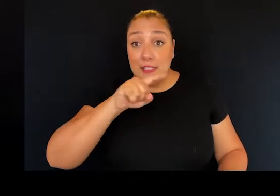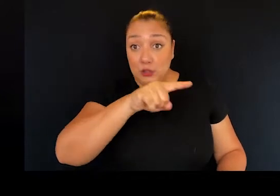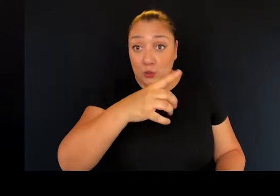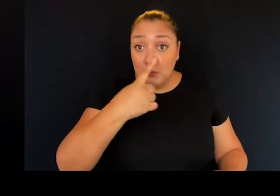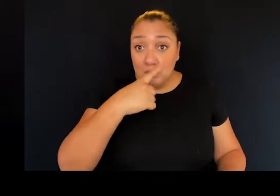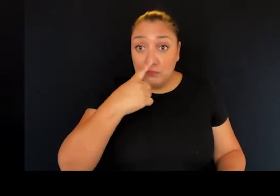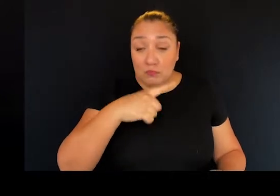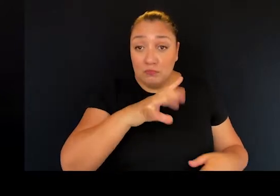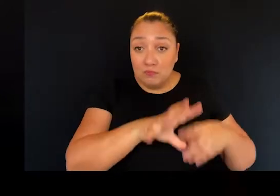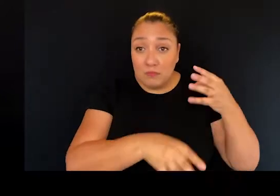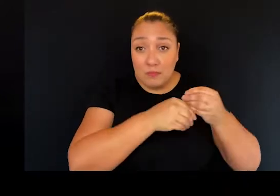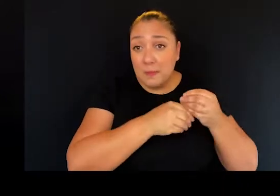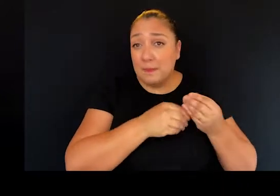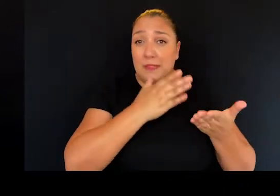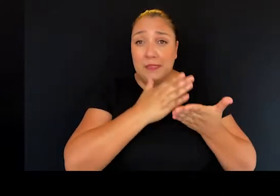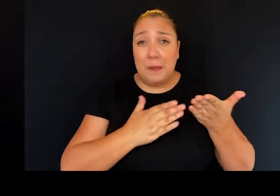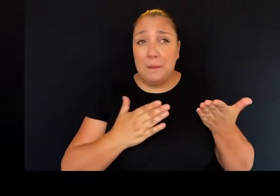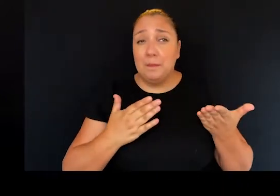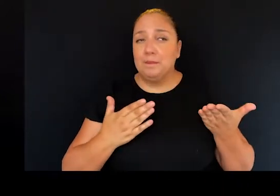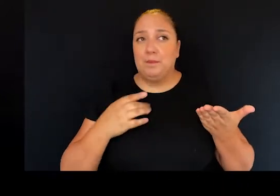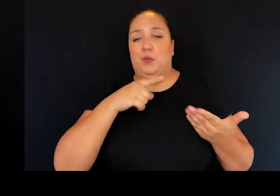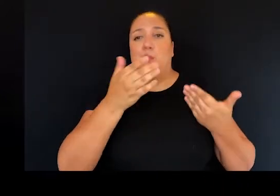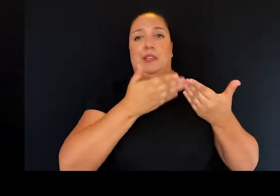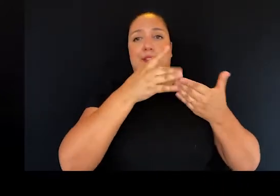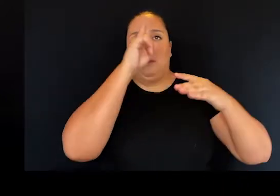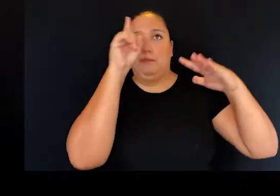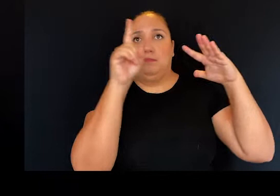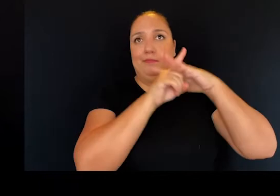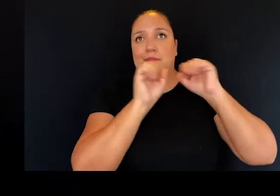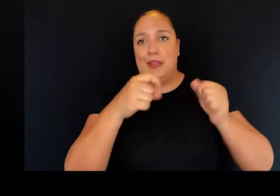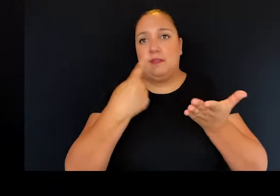that are easily for you to talk about right now?